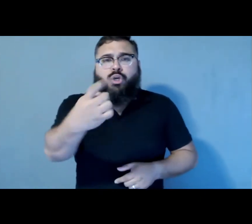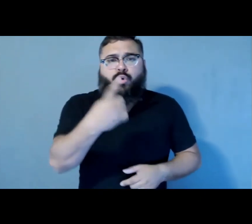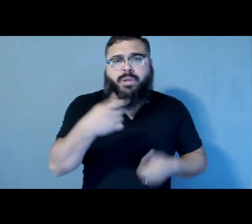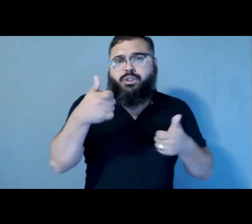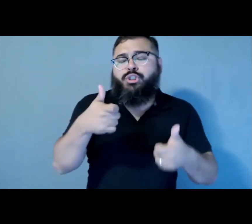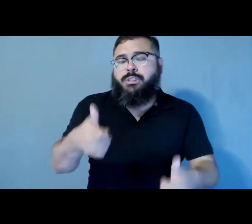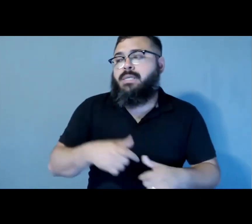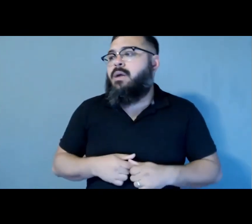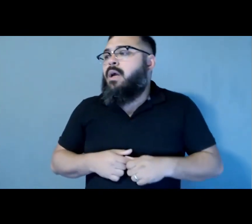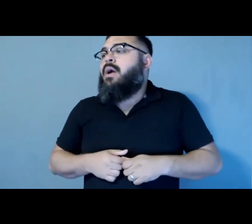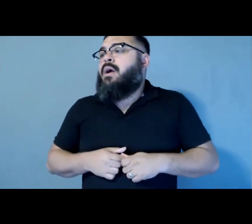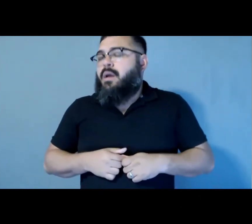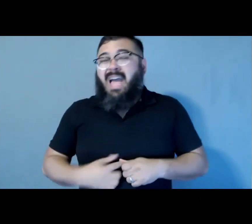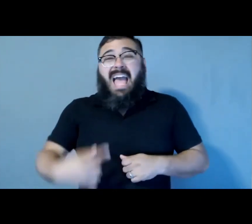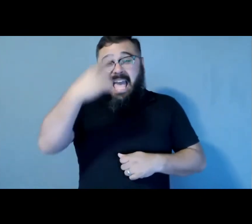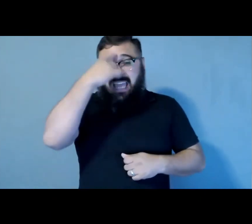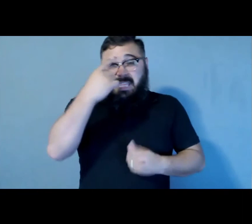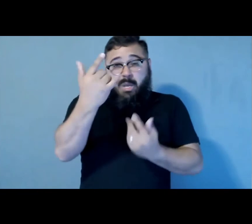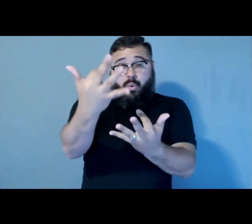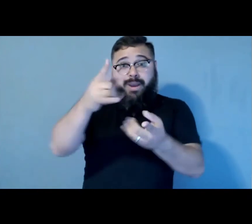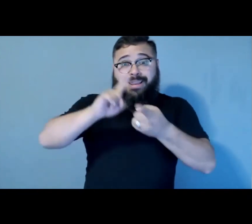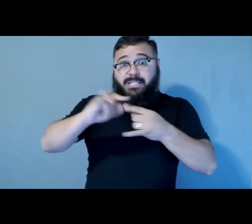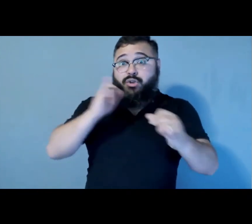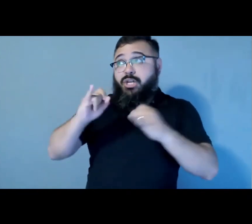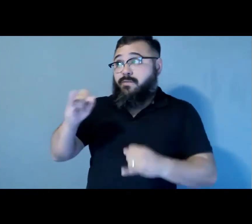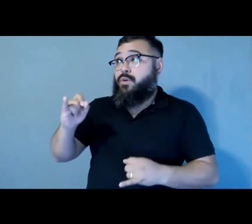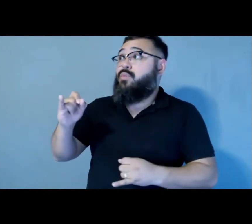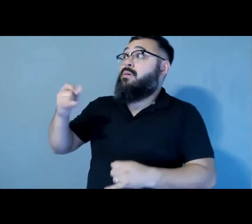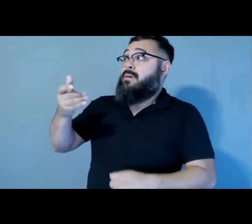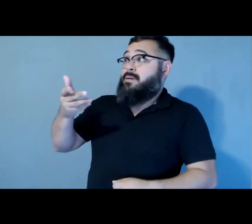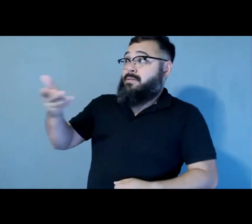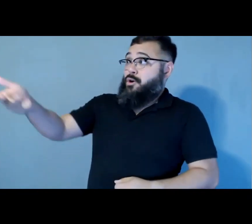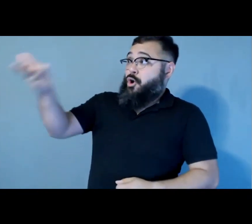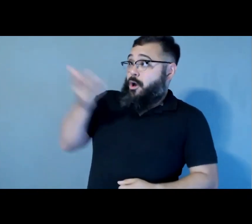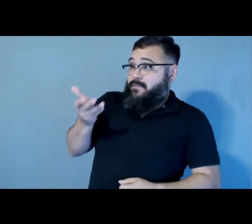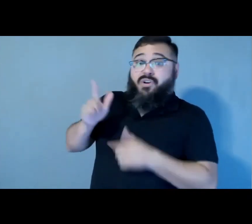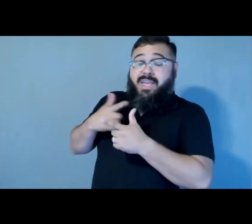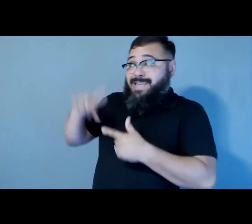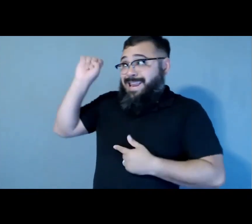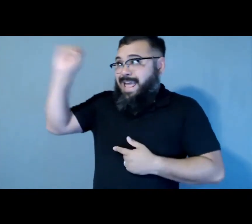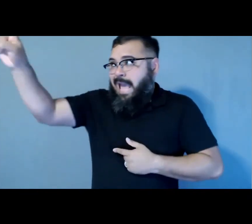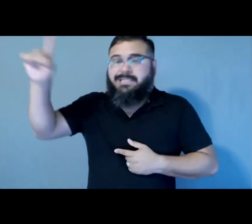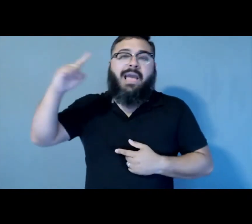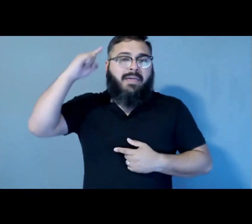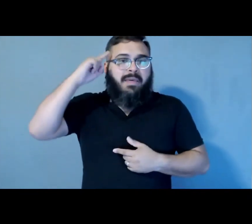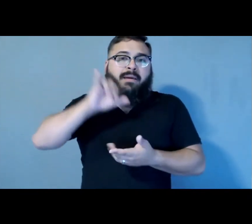I think that waiting until you get an interview and then asking is probably the best, the best